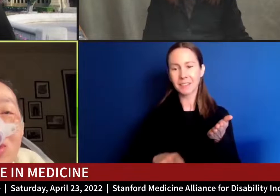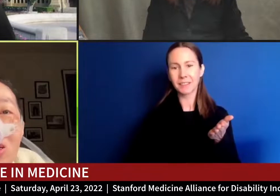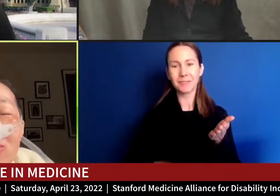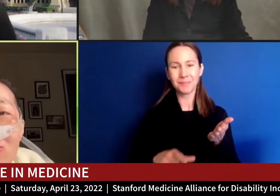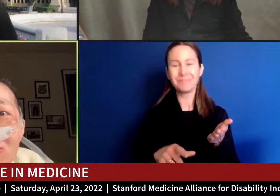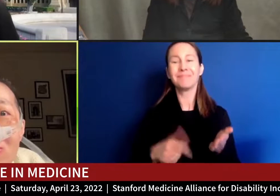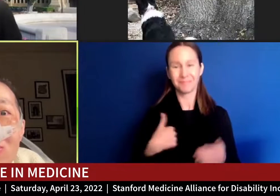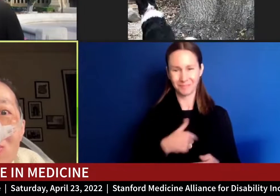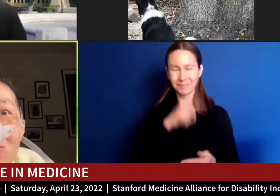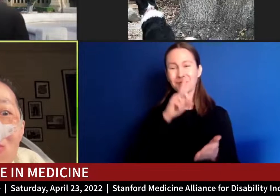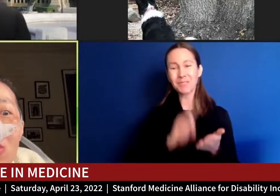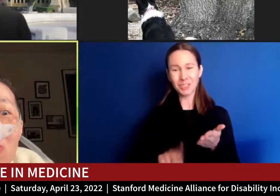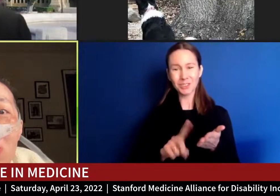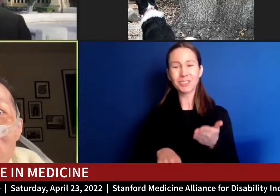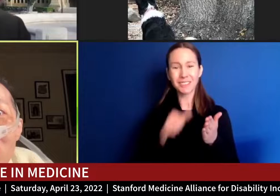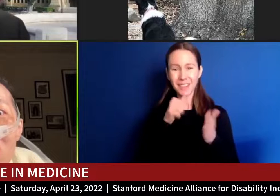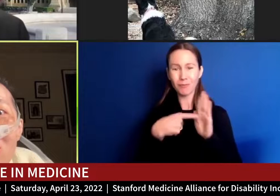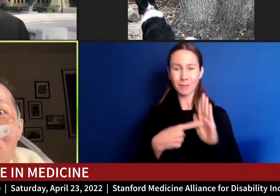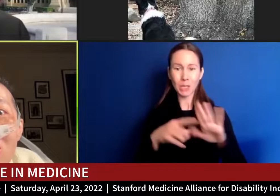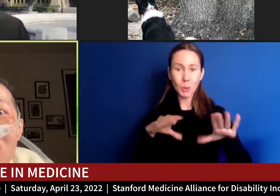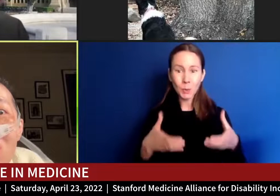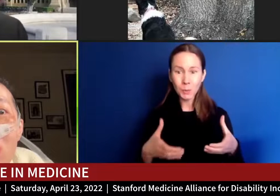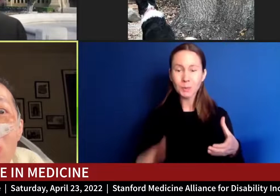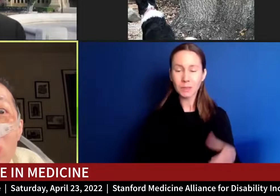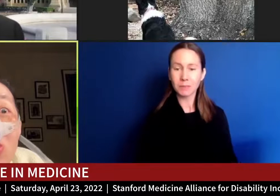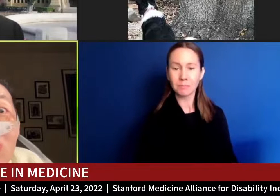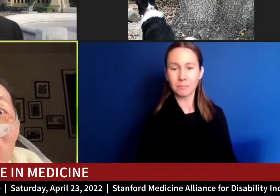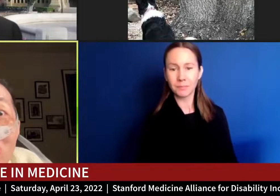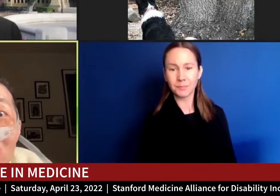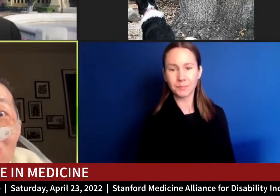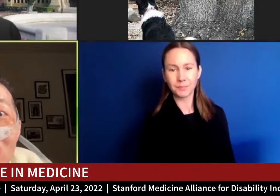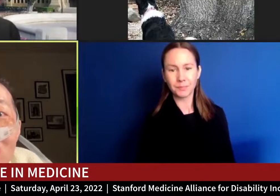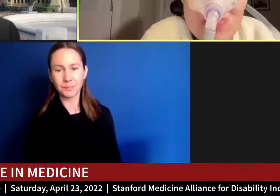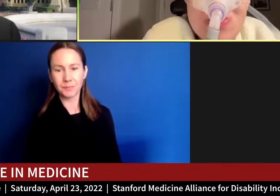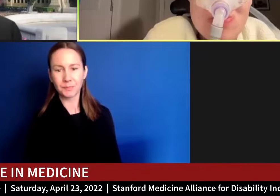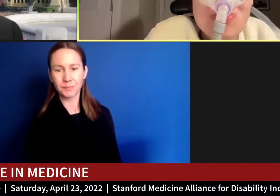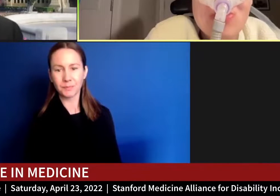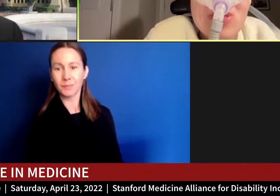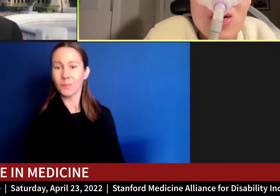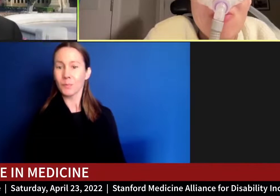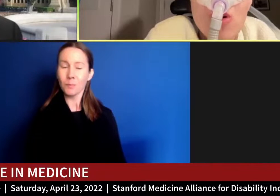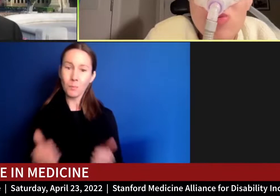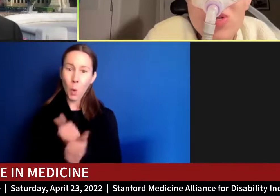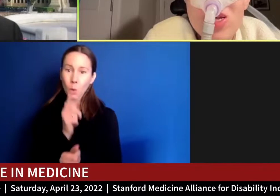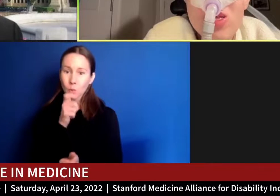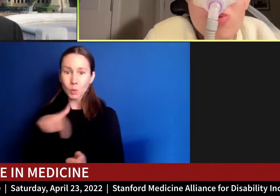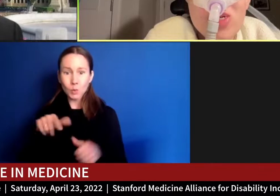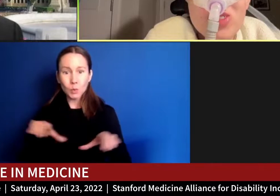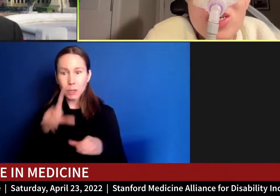that, for the most part, the people who are doing the research, formulating the questions,